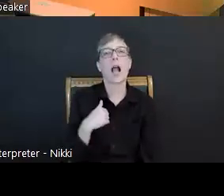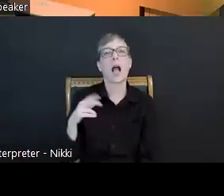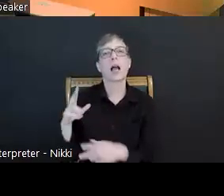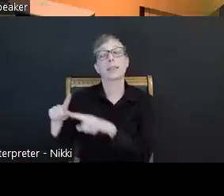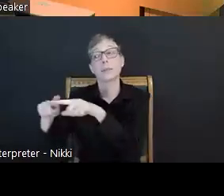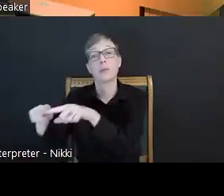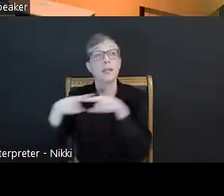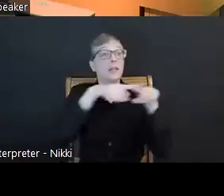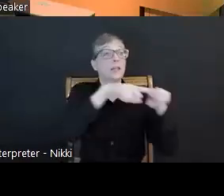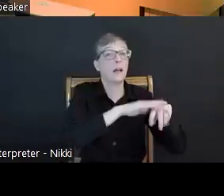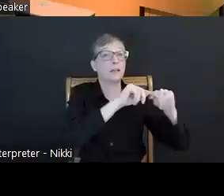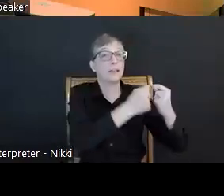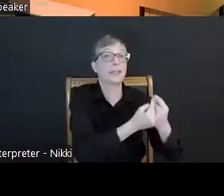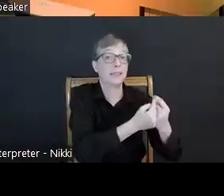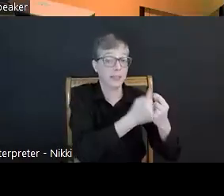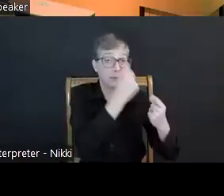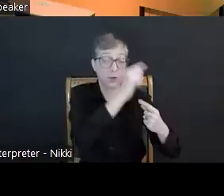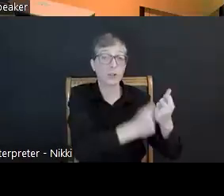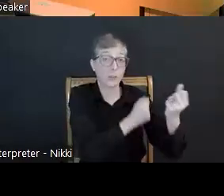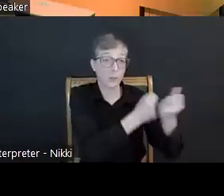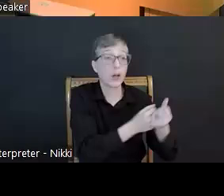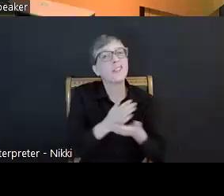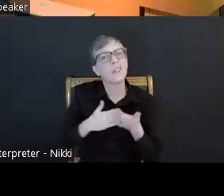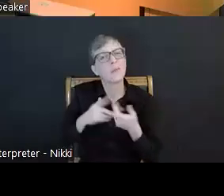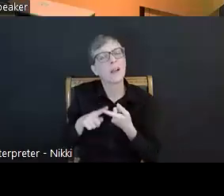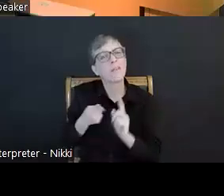are also in the field so they sometimes are like they call and they go man that was a full moon